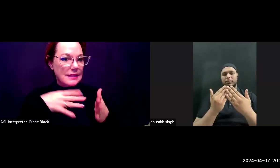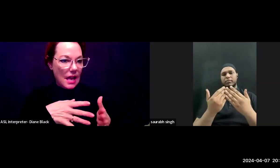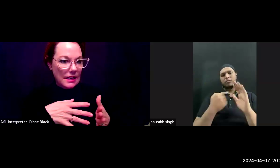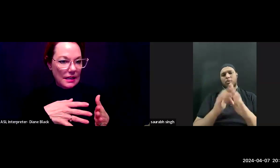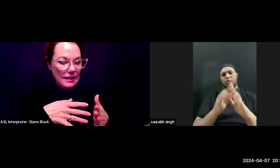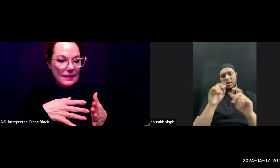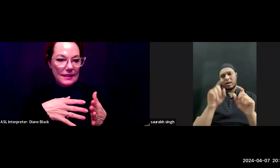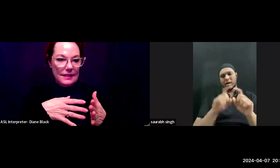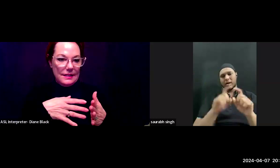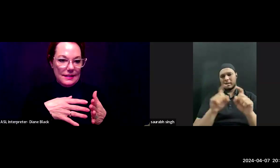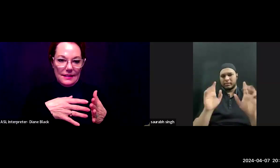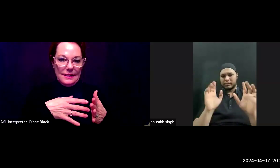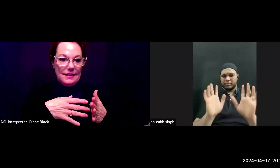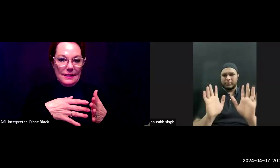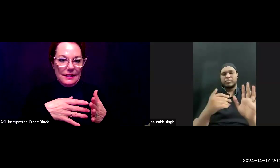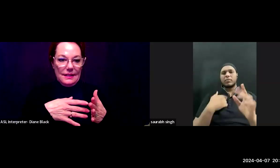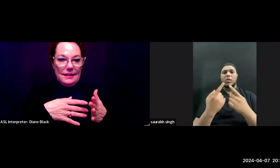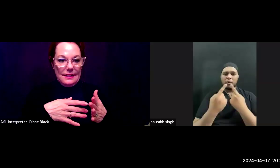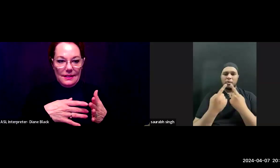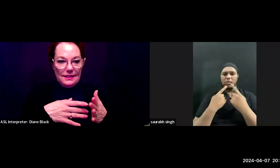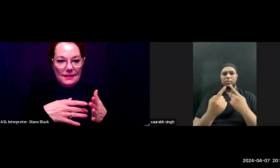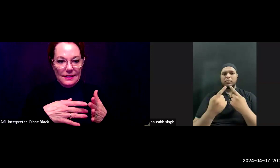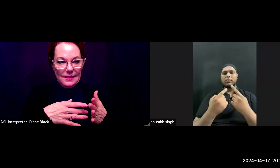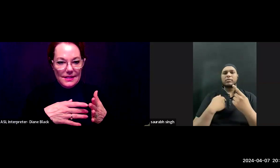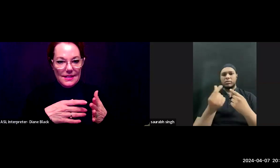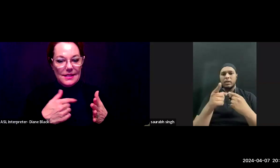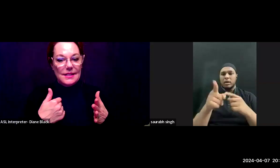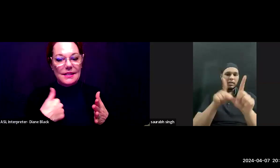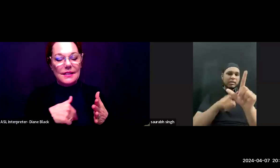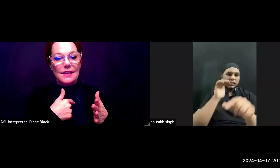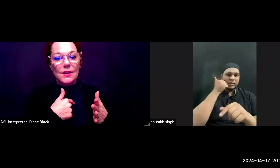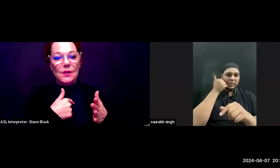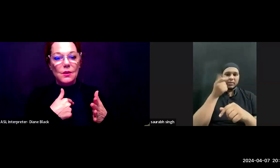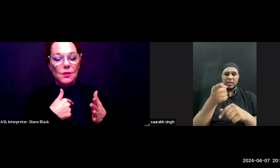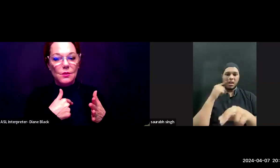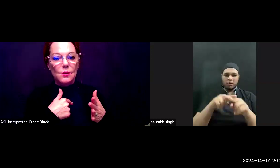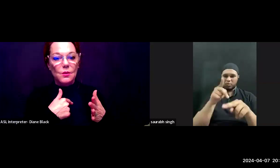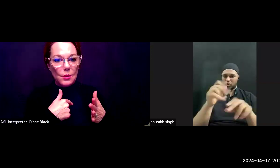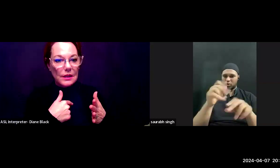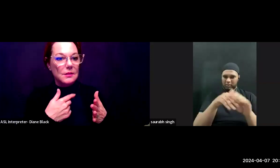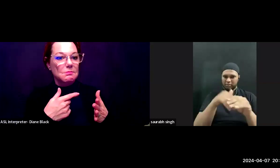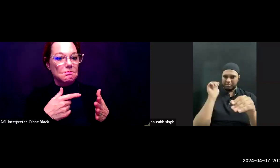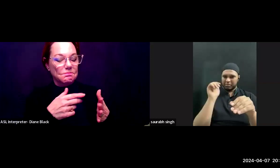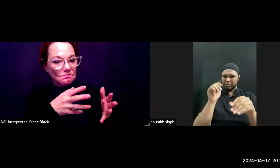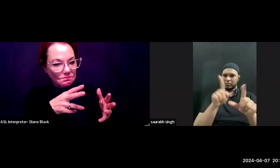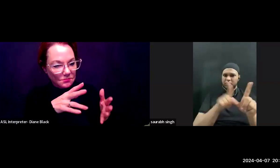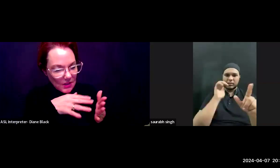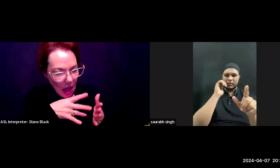and clearly told them this we used uh in our study and then uh when we published these were